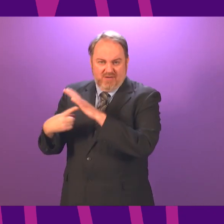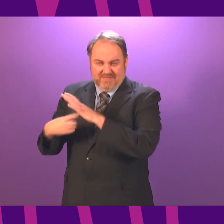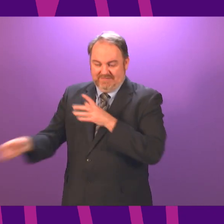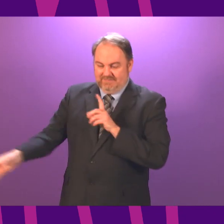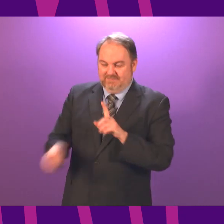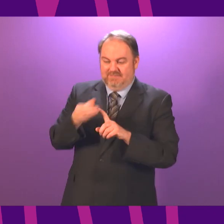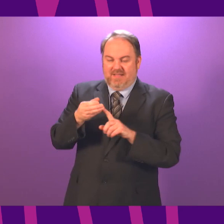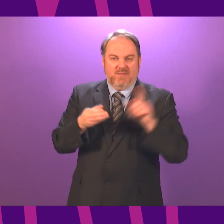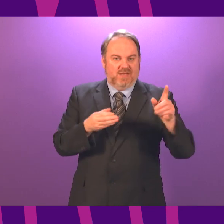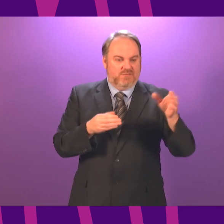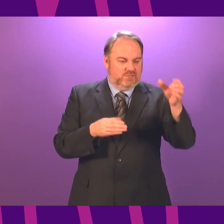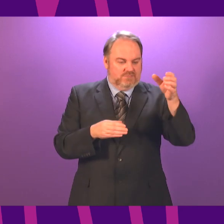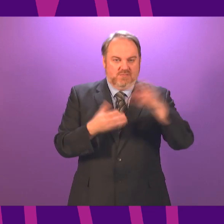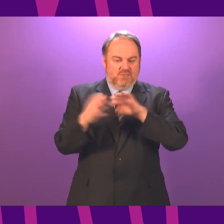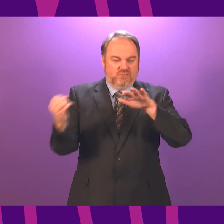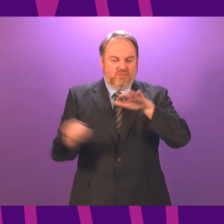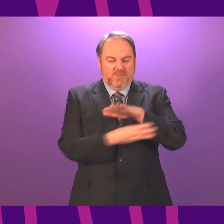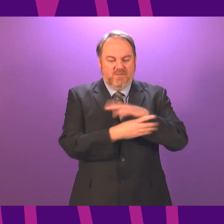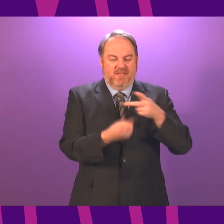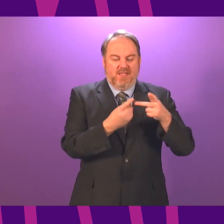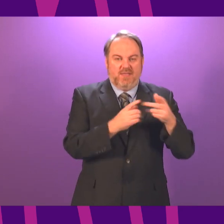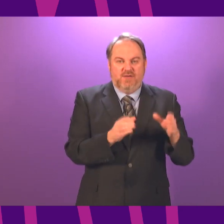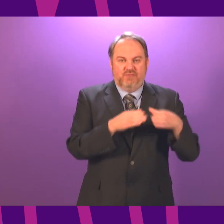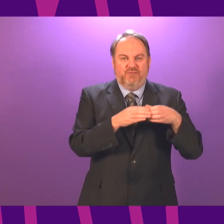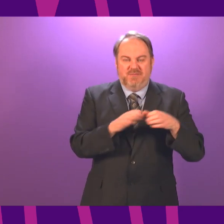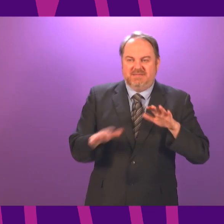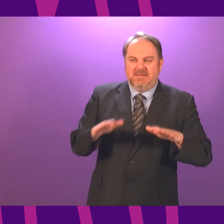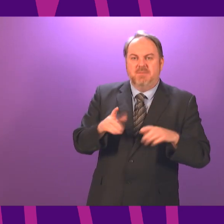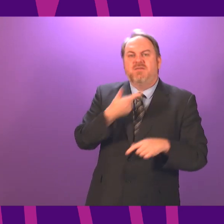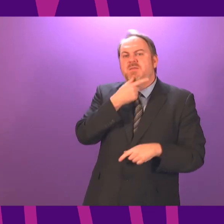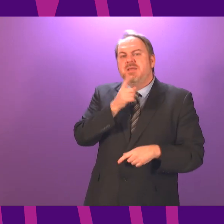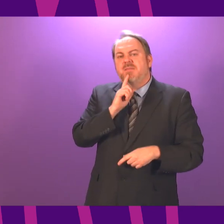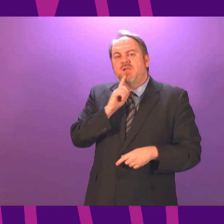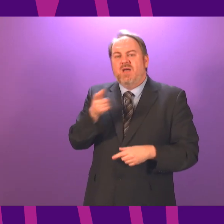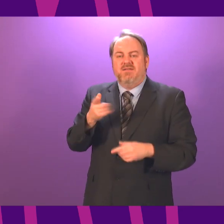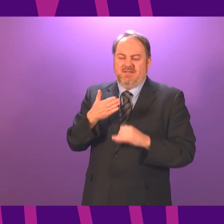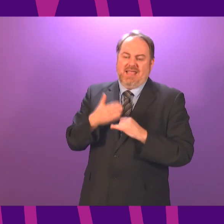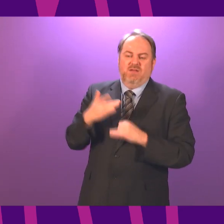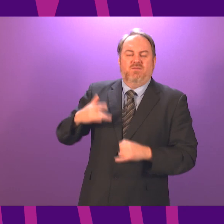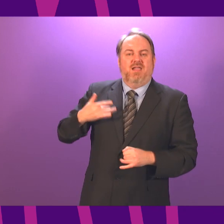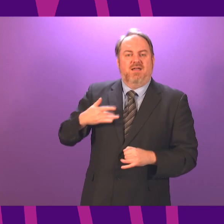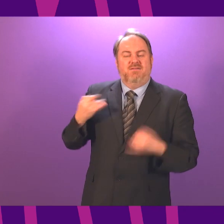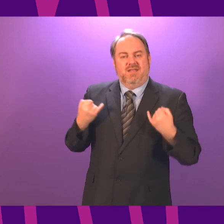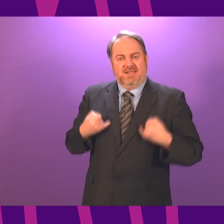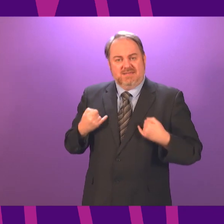Within that general point is the more specific one that the issue will be particularly acute for